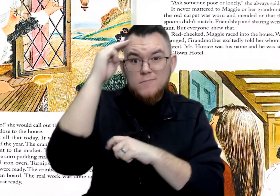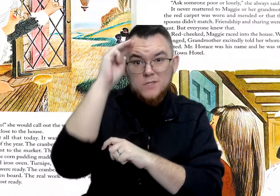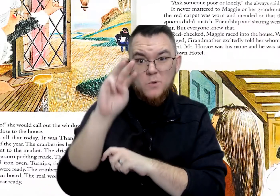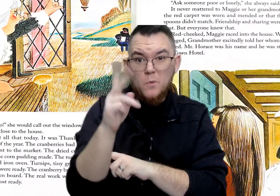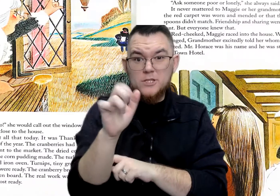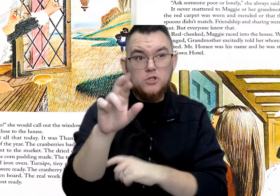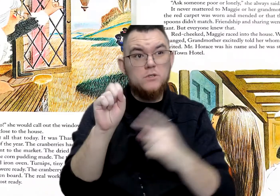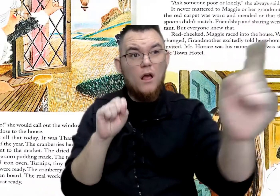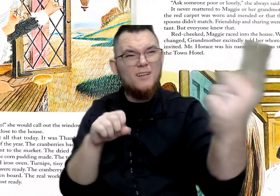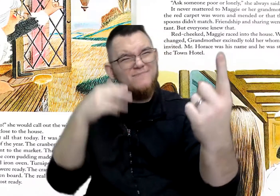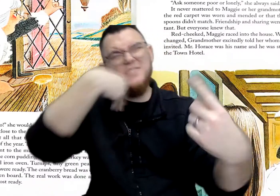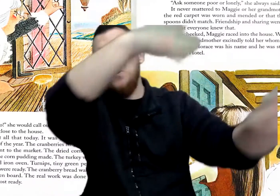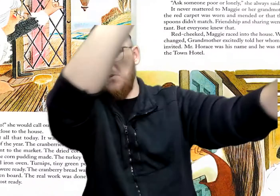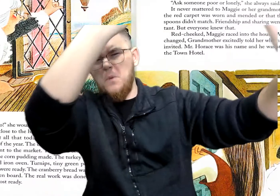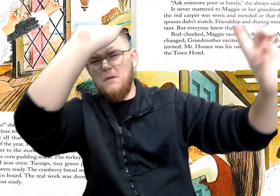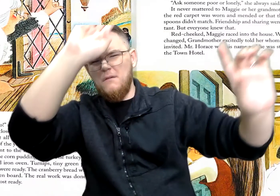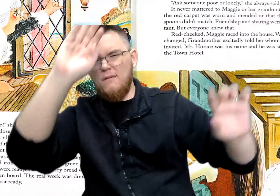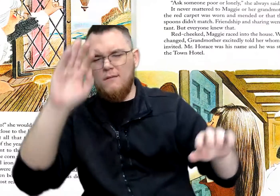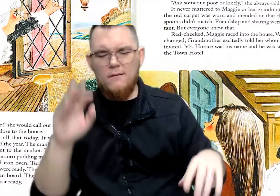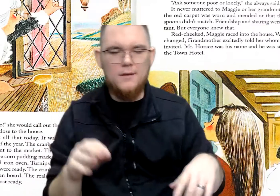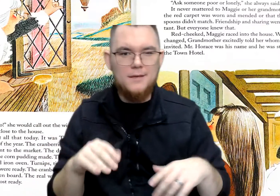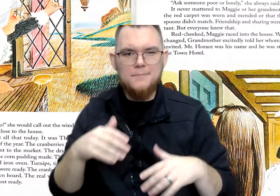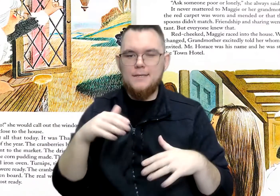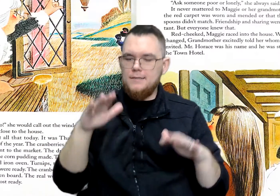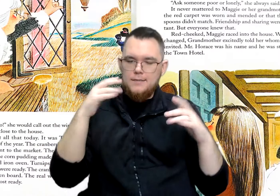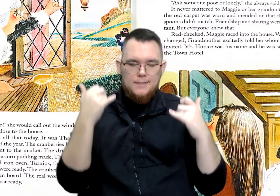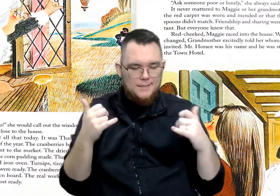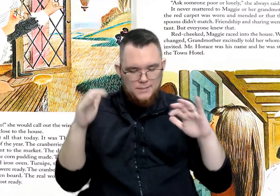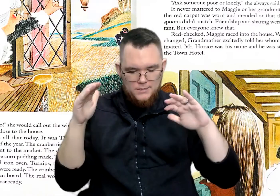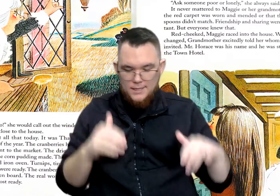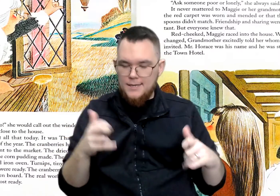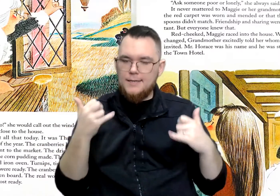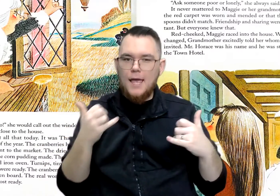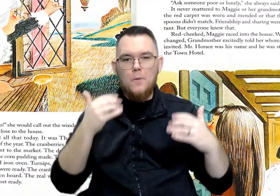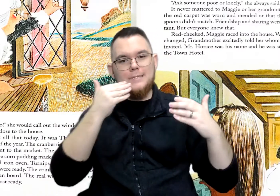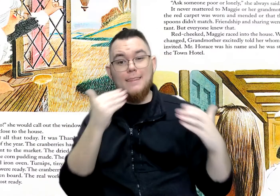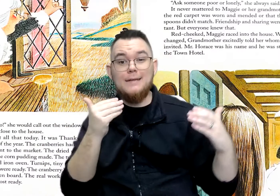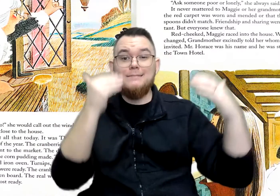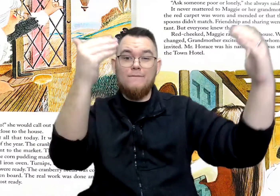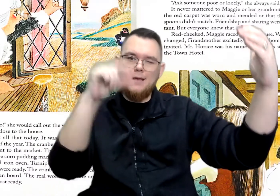But forget all that today. It was Thanksgiving, her favorite day of the year.